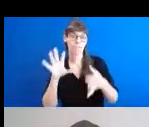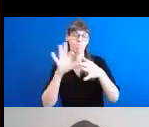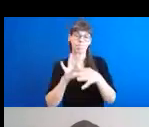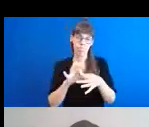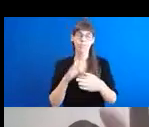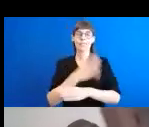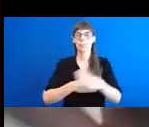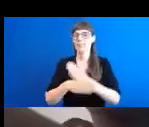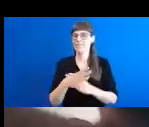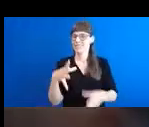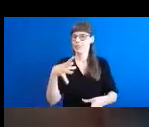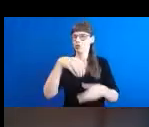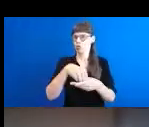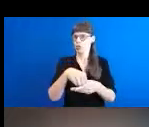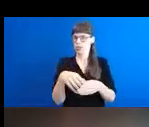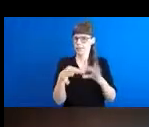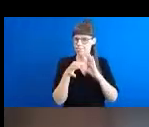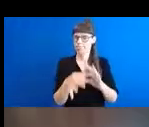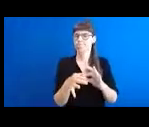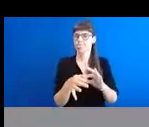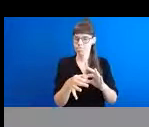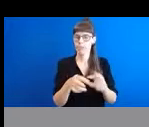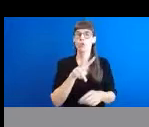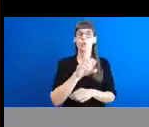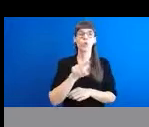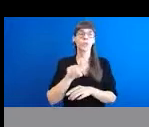Thank you colleagues. I'm Isabelle